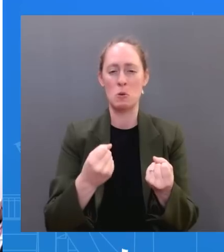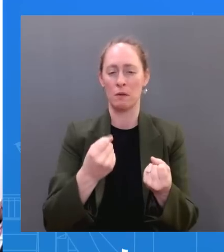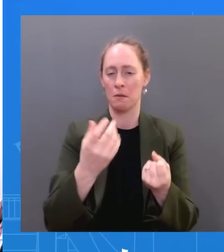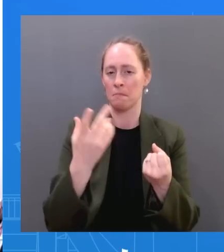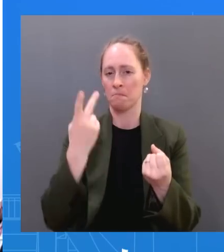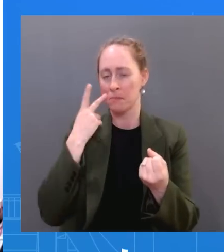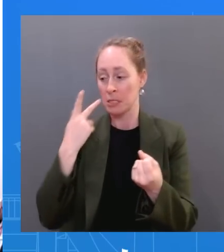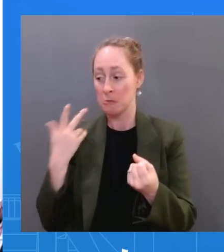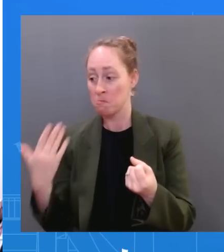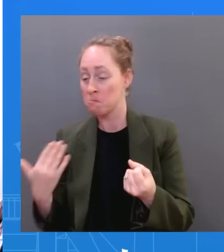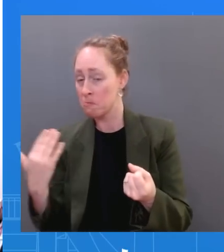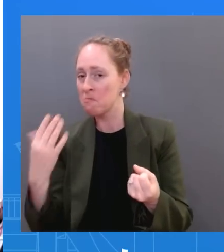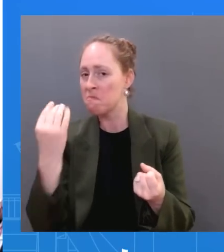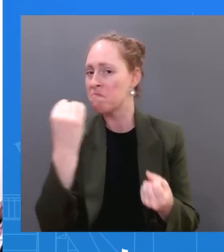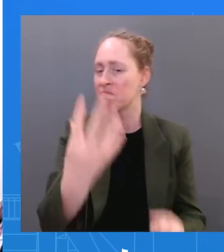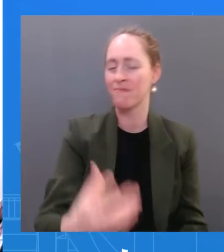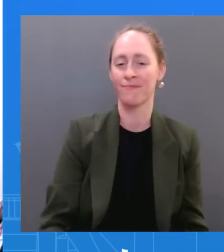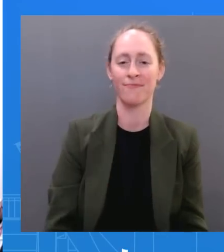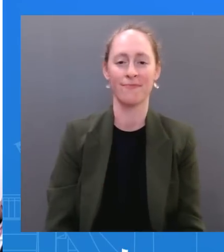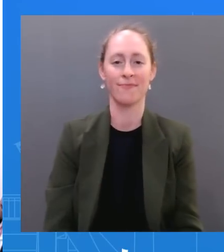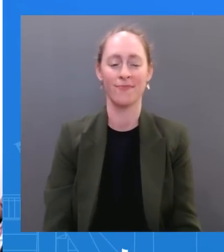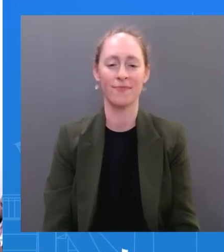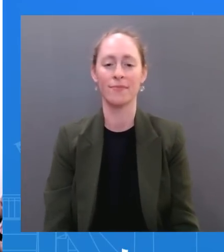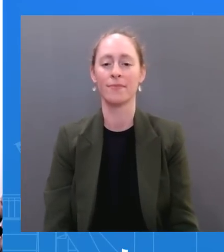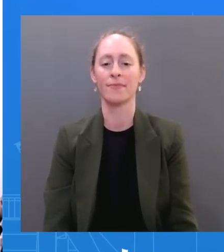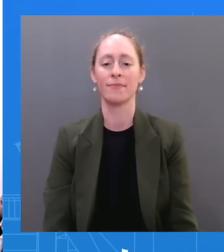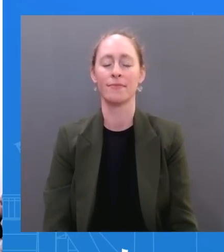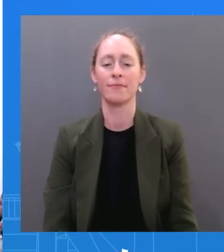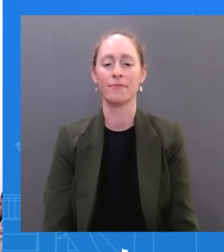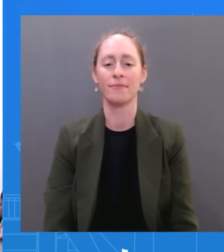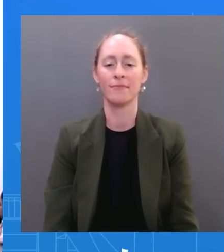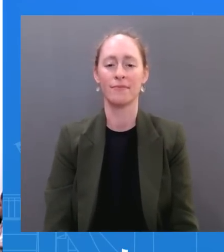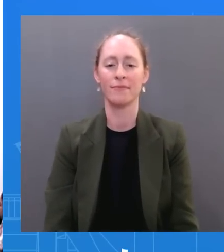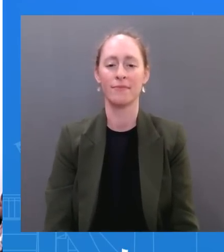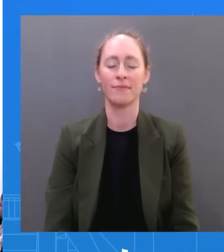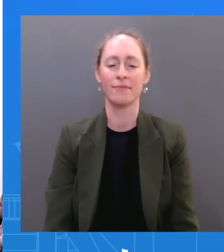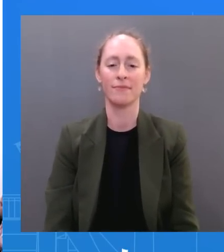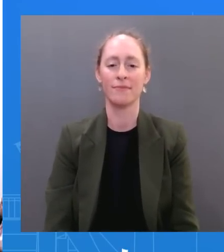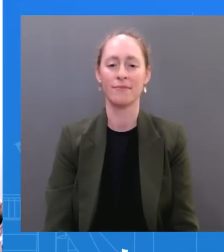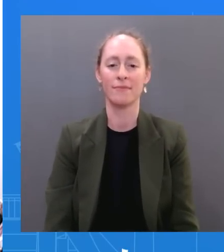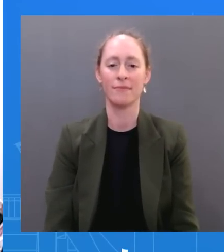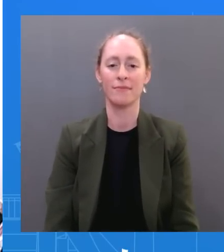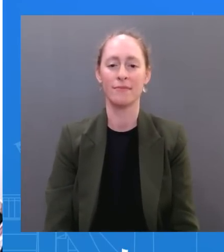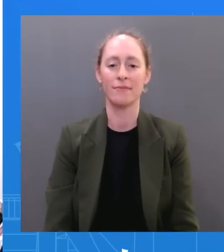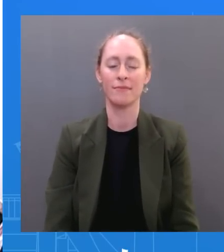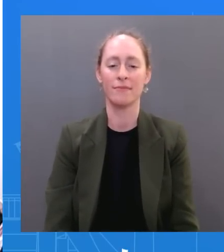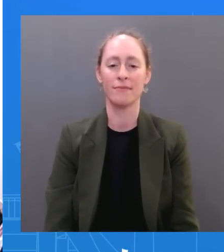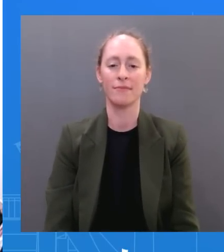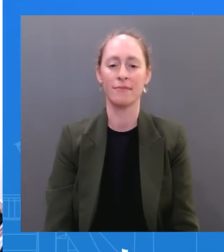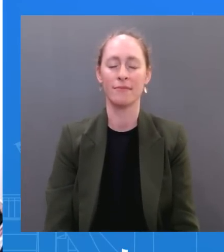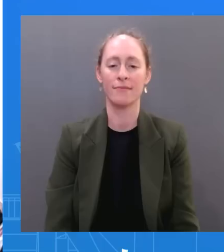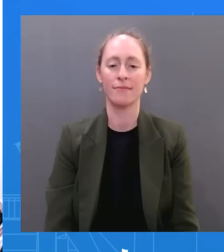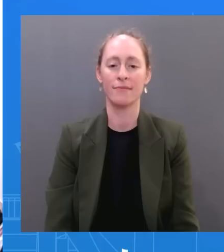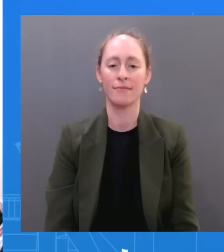of personal diplomacy as part of the reason for going. There are risks for the President politically to go to Saudi Arabia,